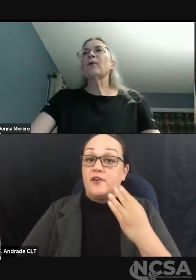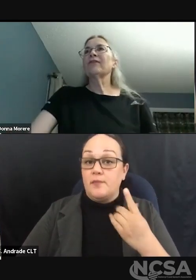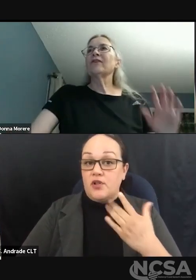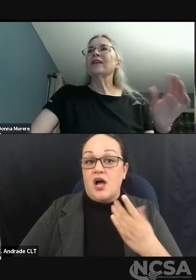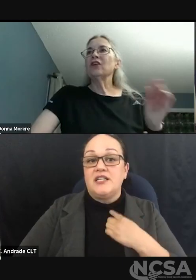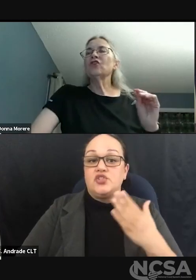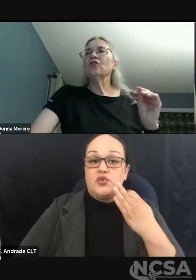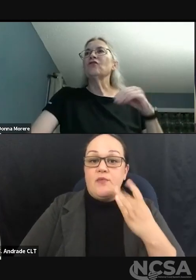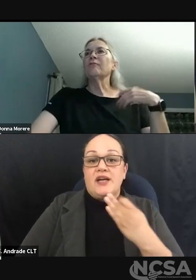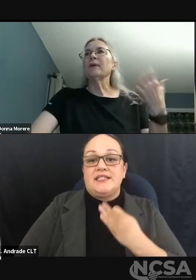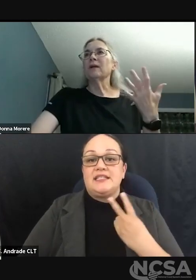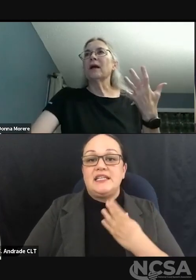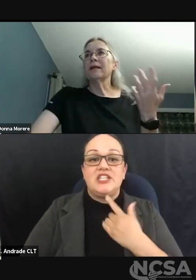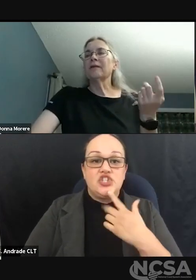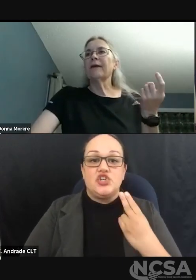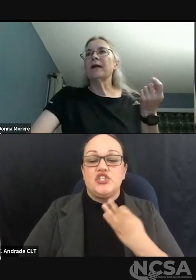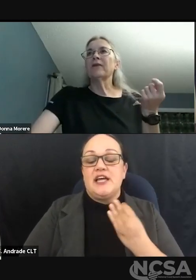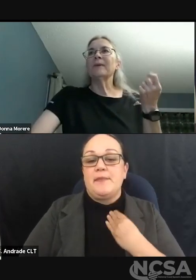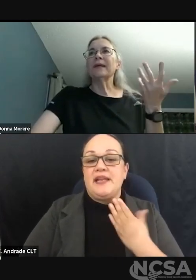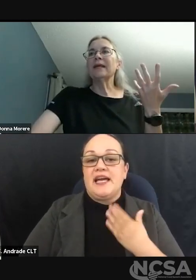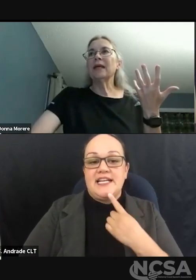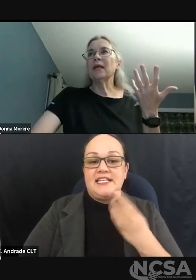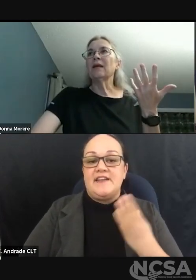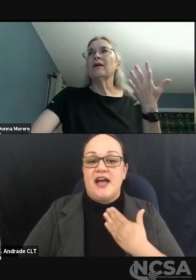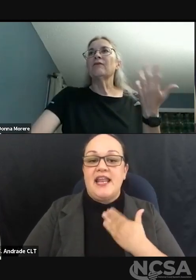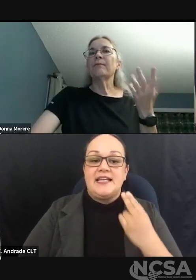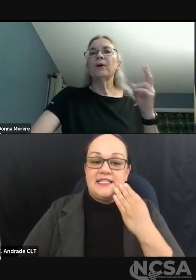But auditory processing issues have been identified as being key